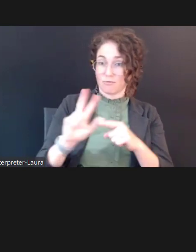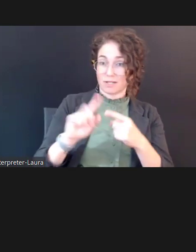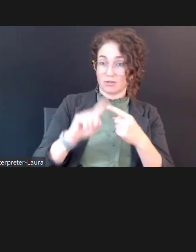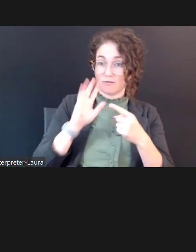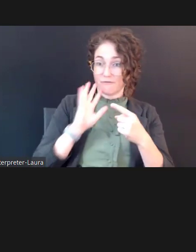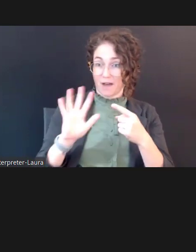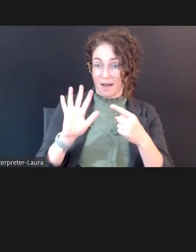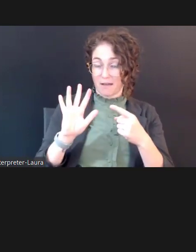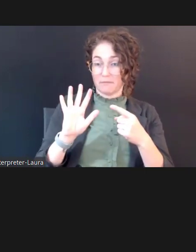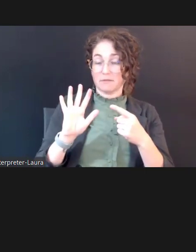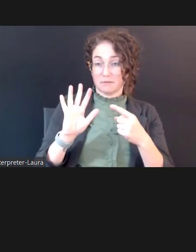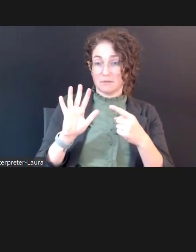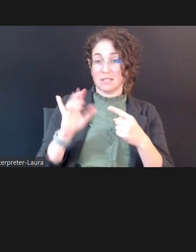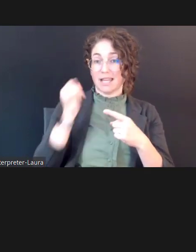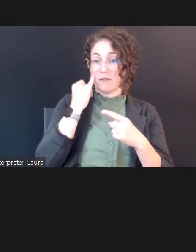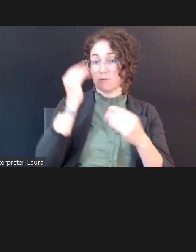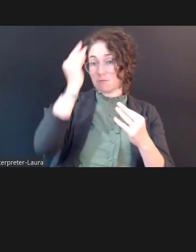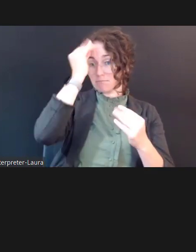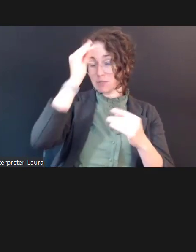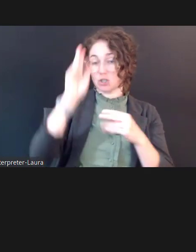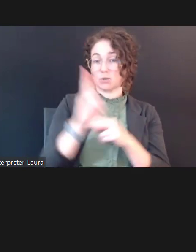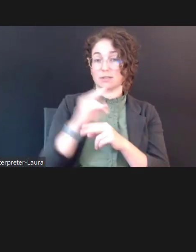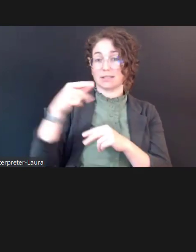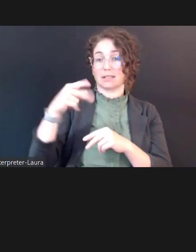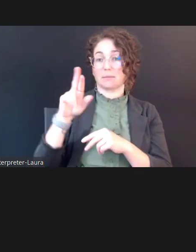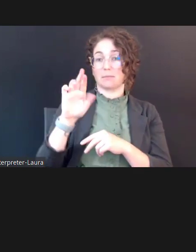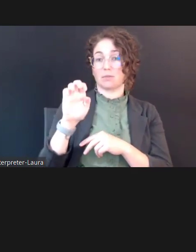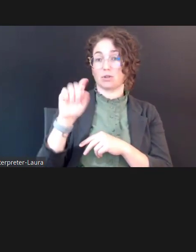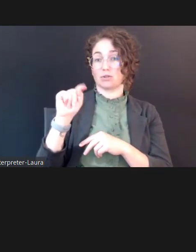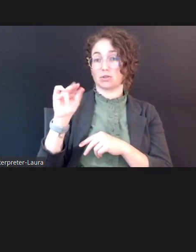considering using Pure Tone screening, you also want to think